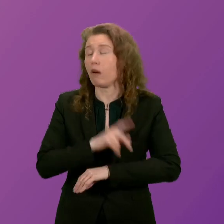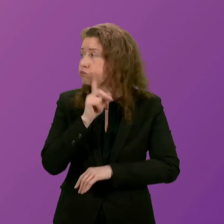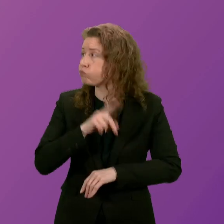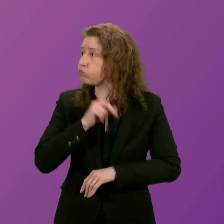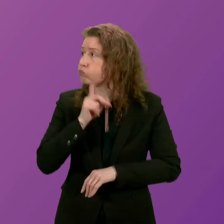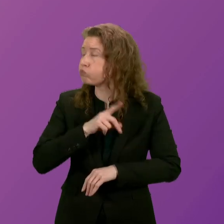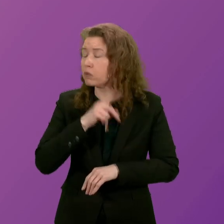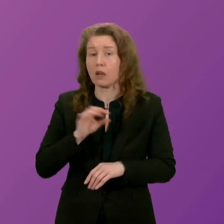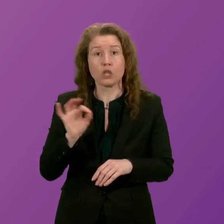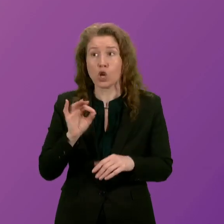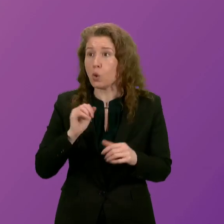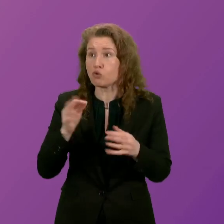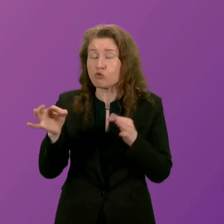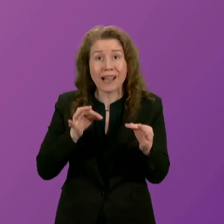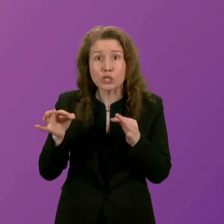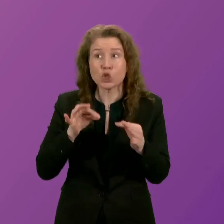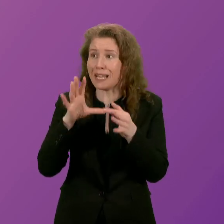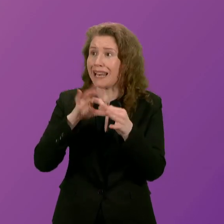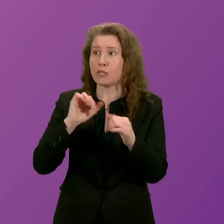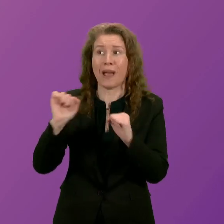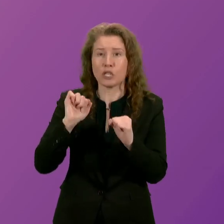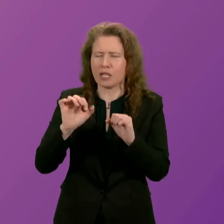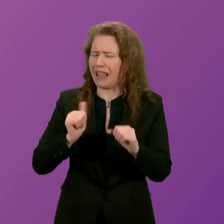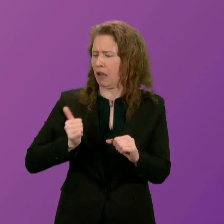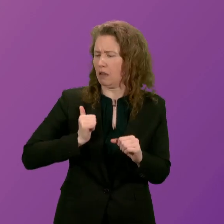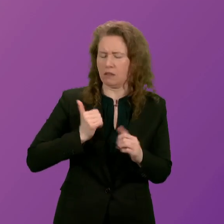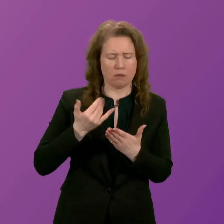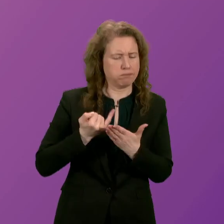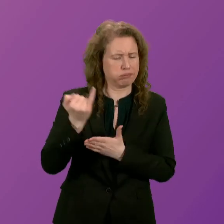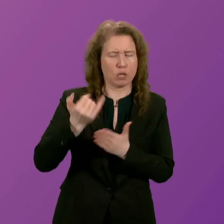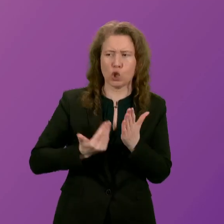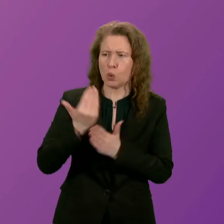with no energy strategy and a presumption against new oil and gas, and that is selling